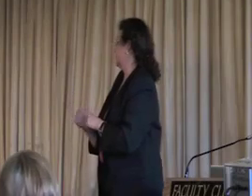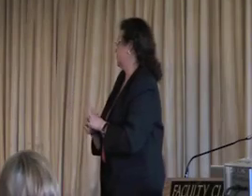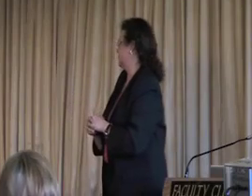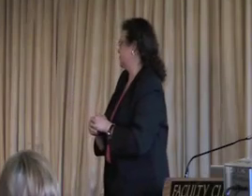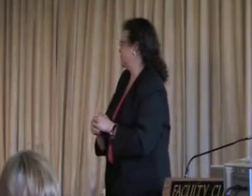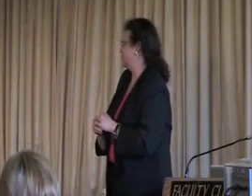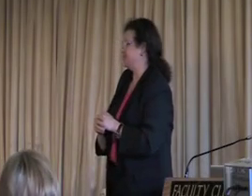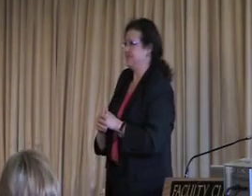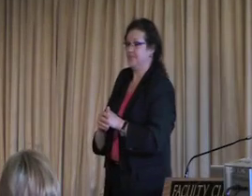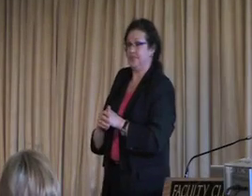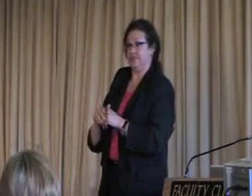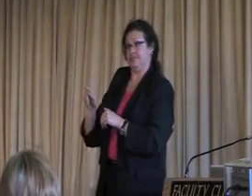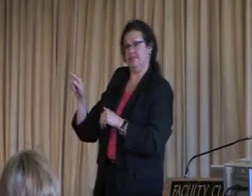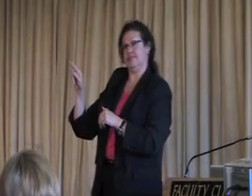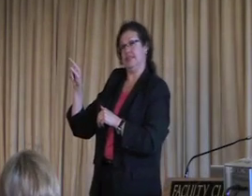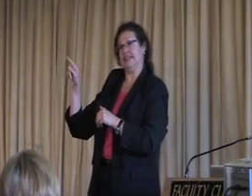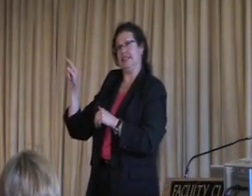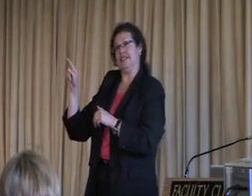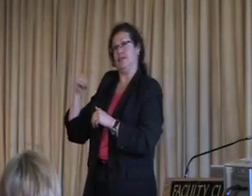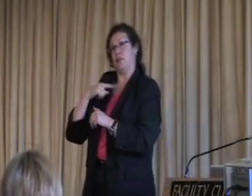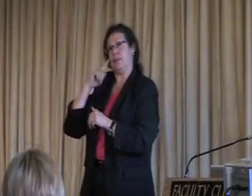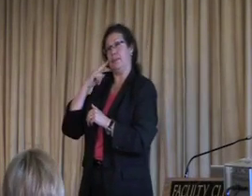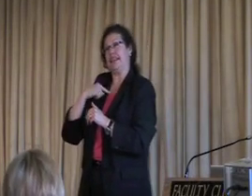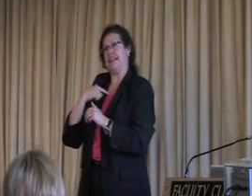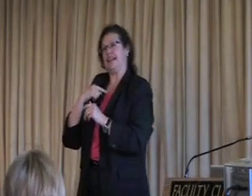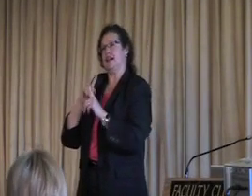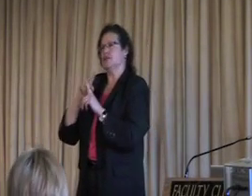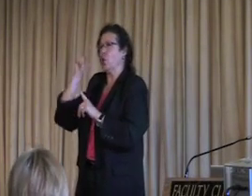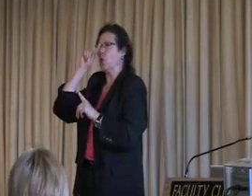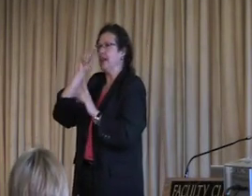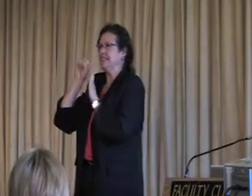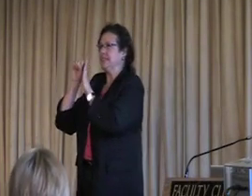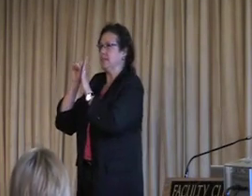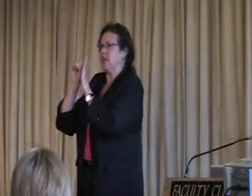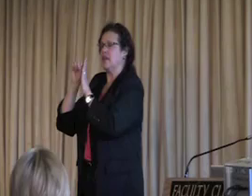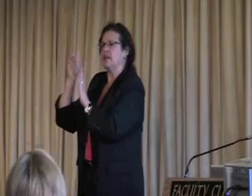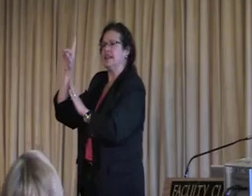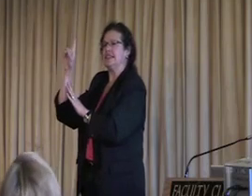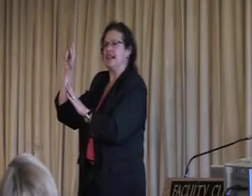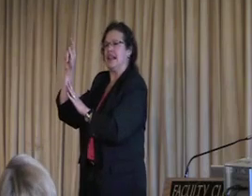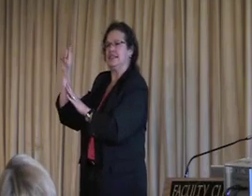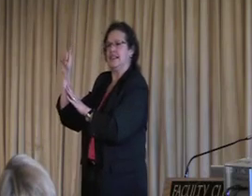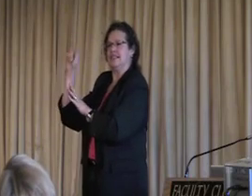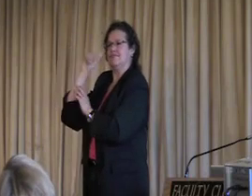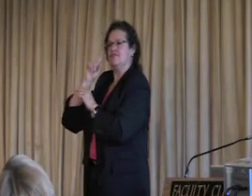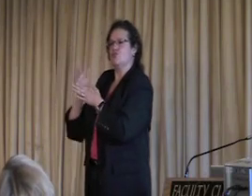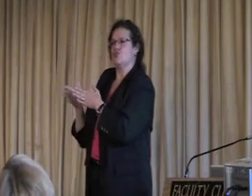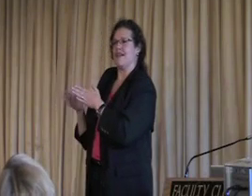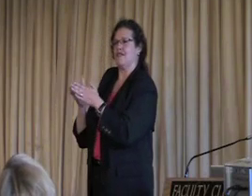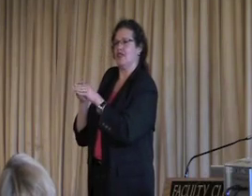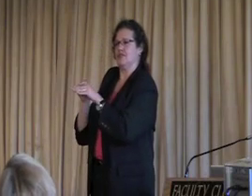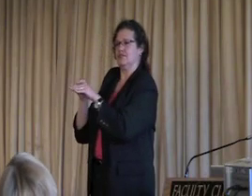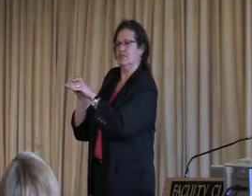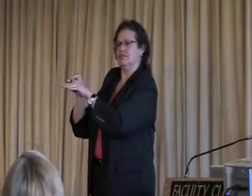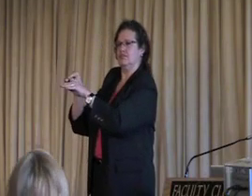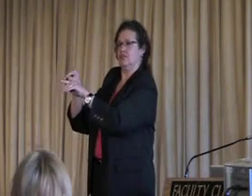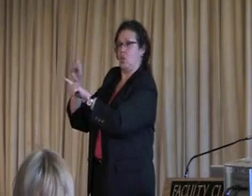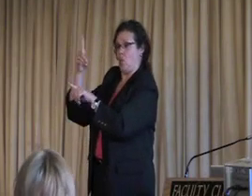am sure that throughout this evening, how they have done that. When I think of the symbol